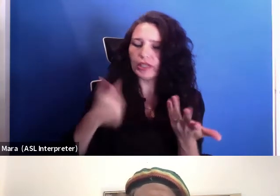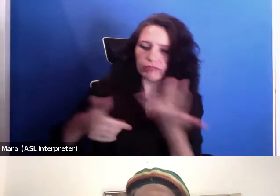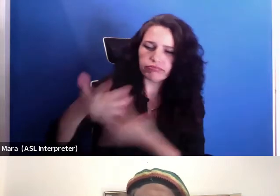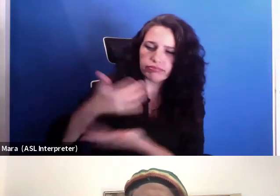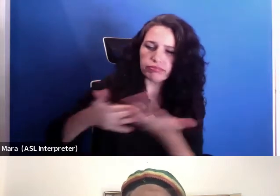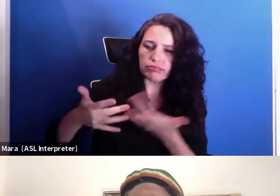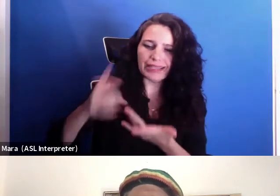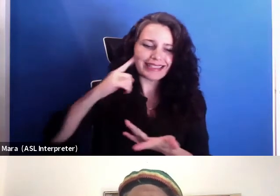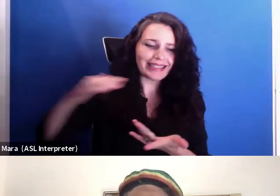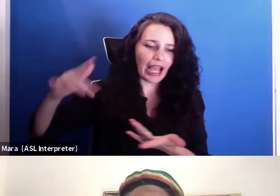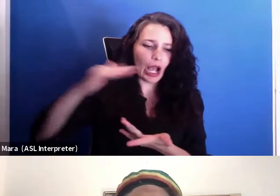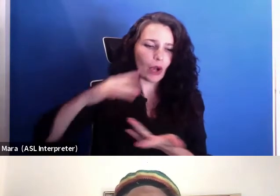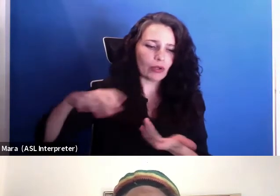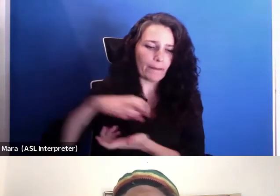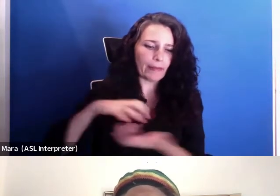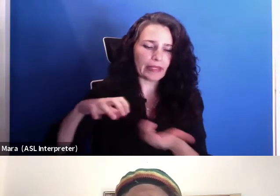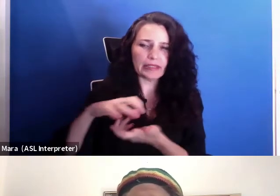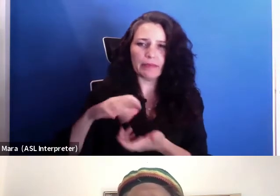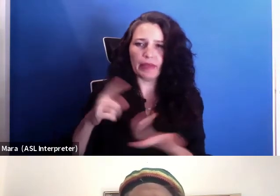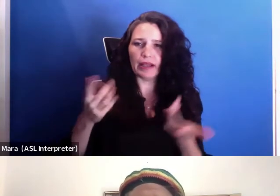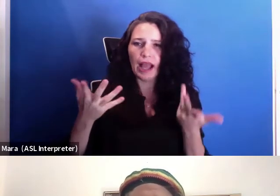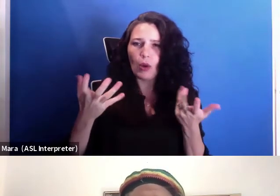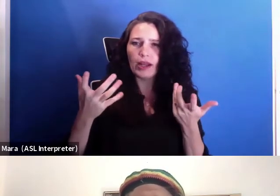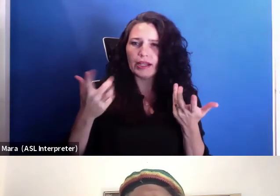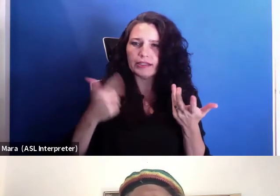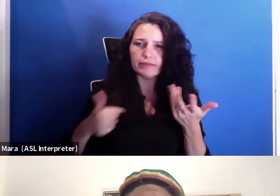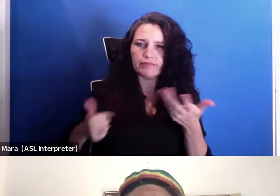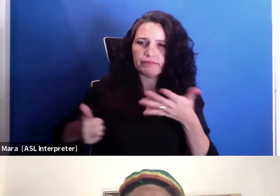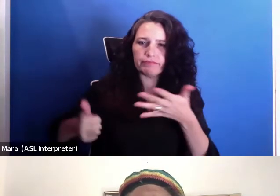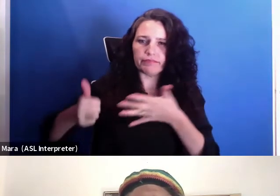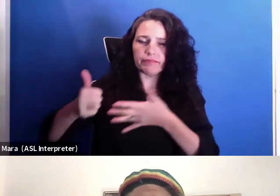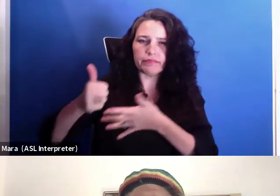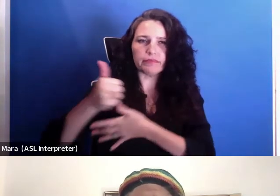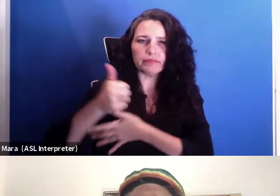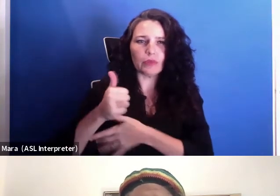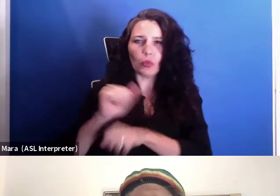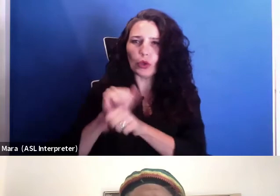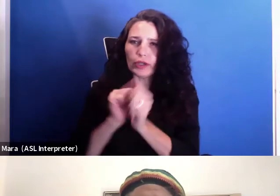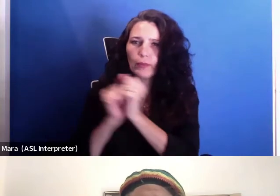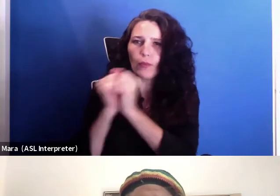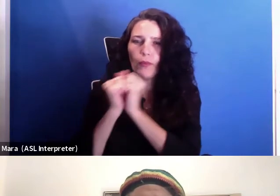like one of the top for me. Aww. How did you two start to talk together about Crip Camp